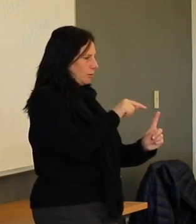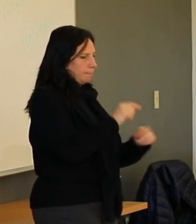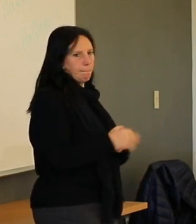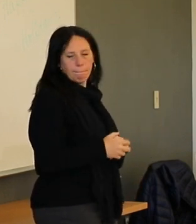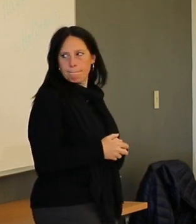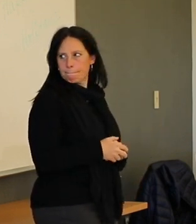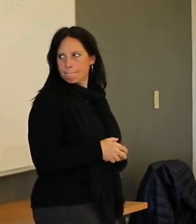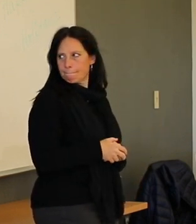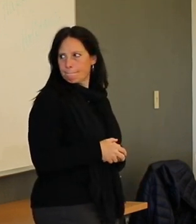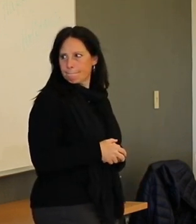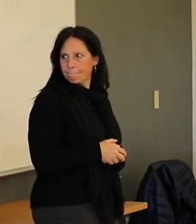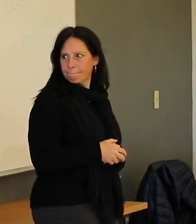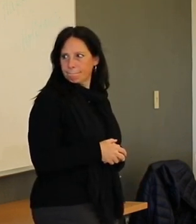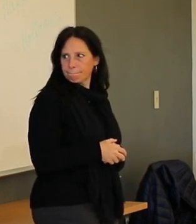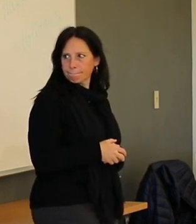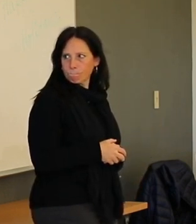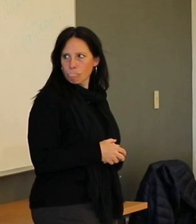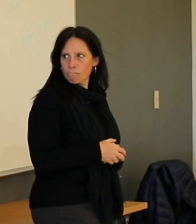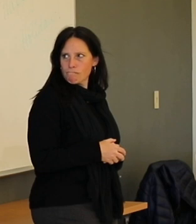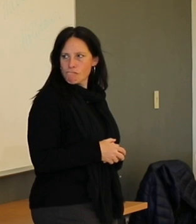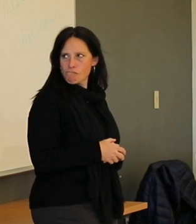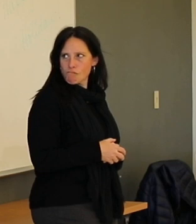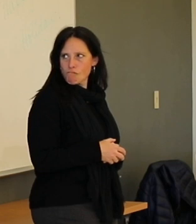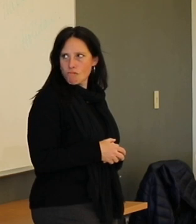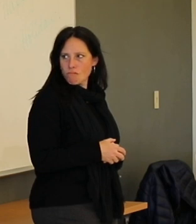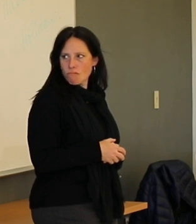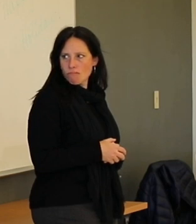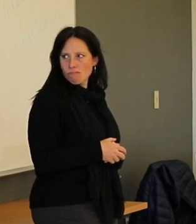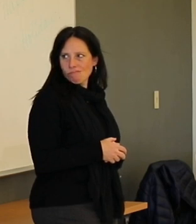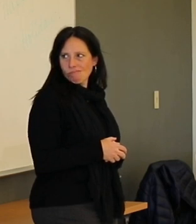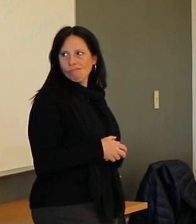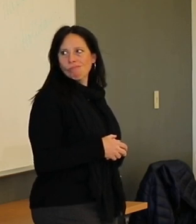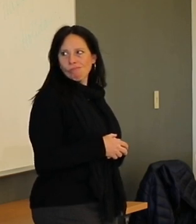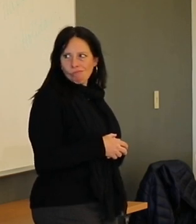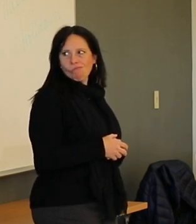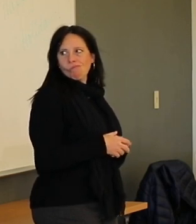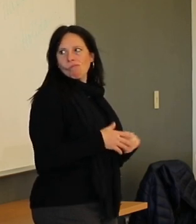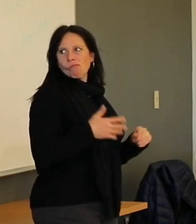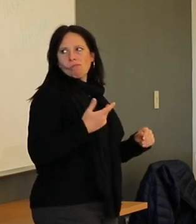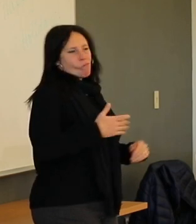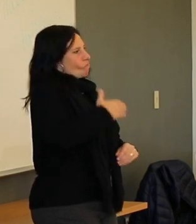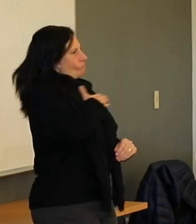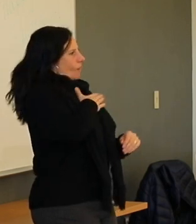All right, so this is what it should look like for you. My screens look a little different